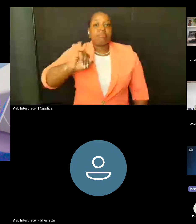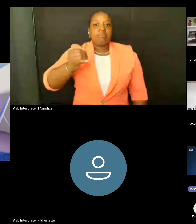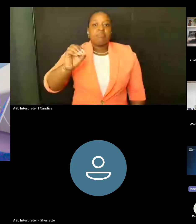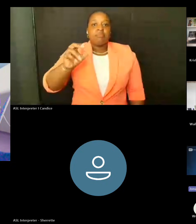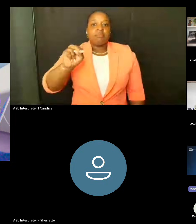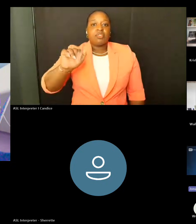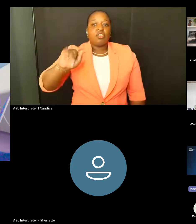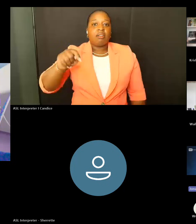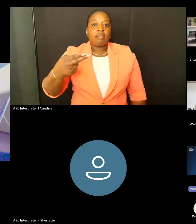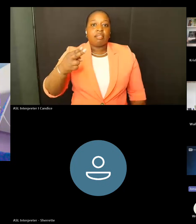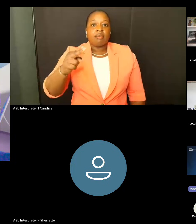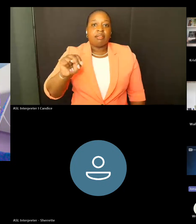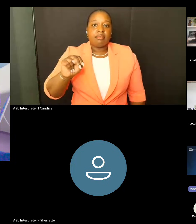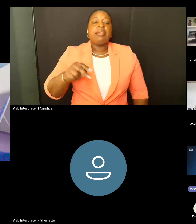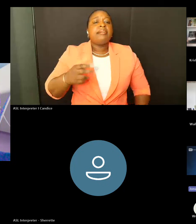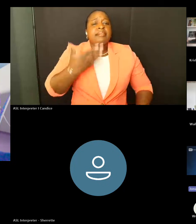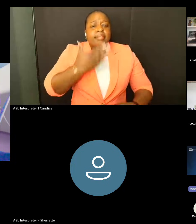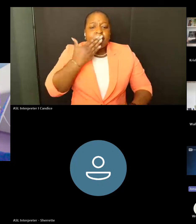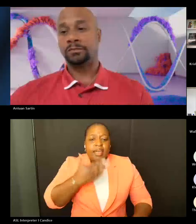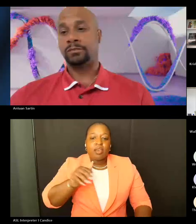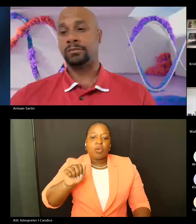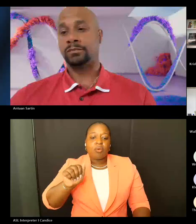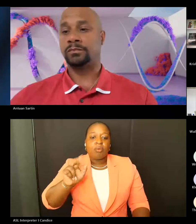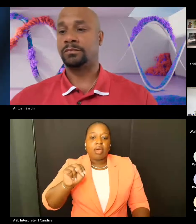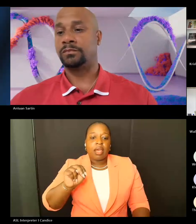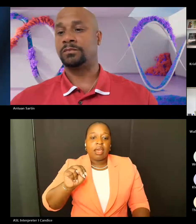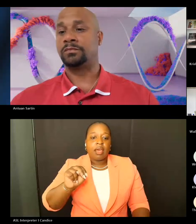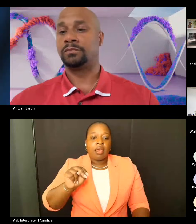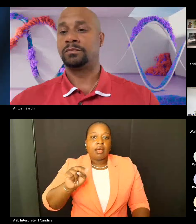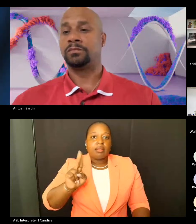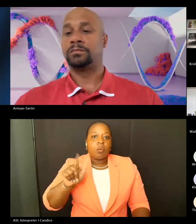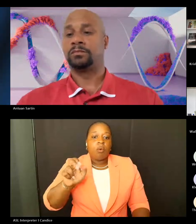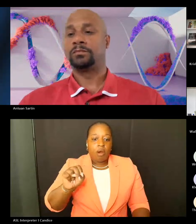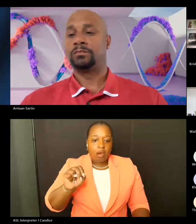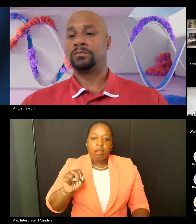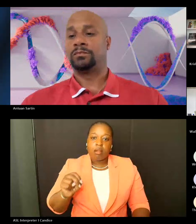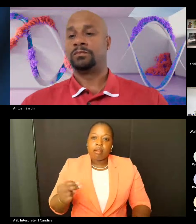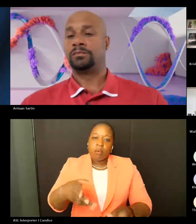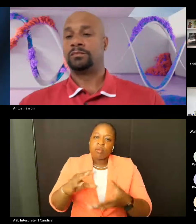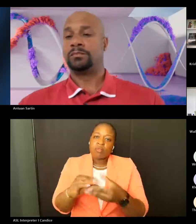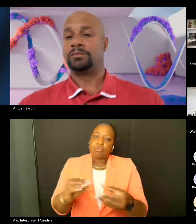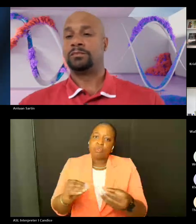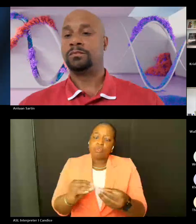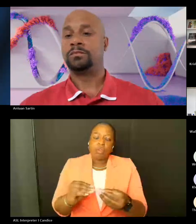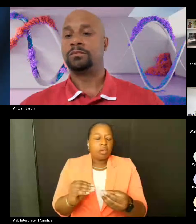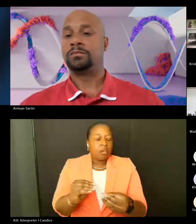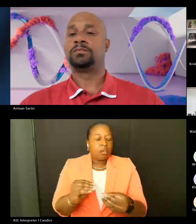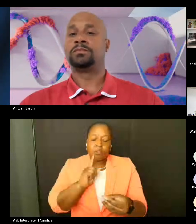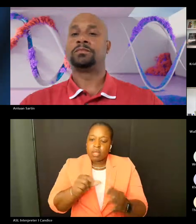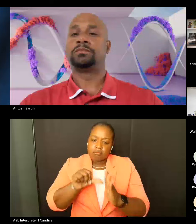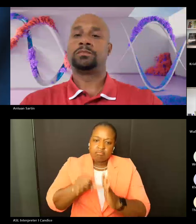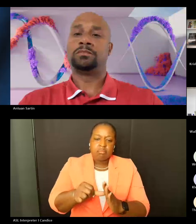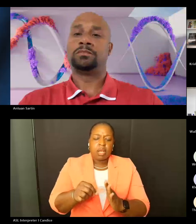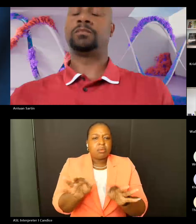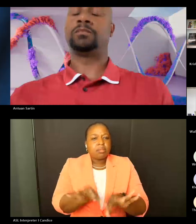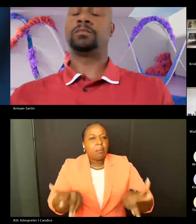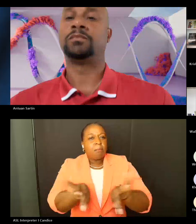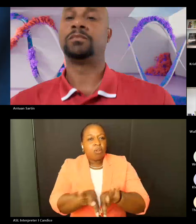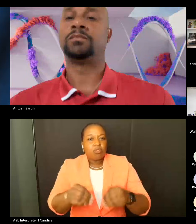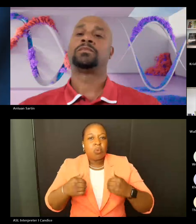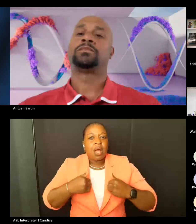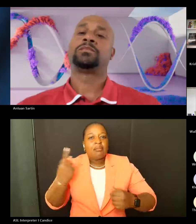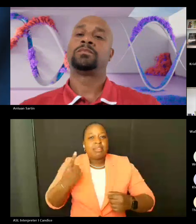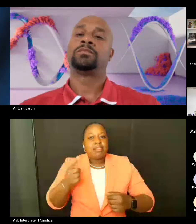us. I'm just struck again by how important it is to have somebody like you that can advocate